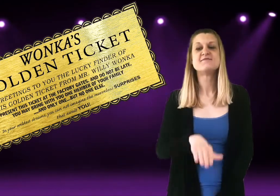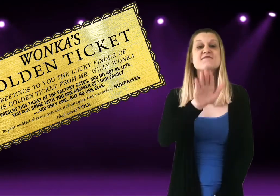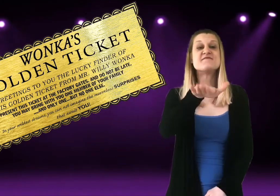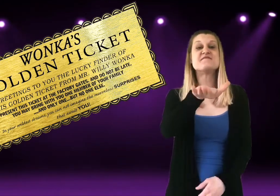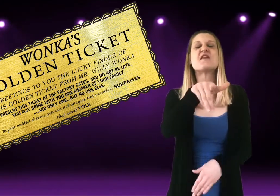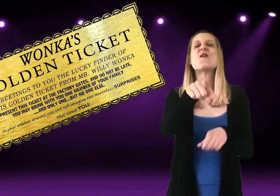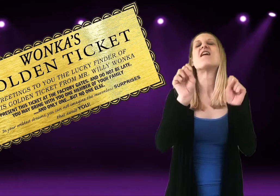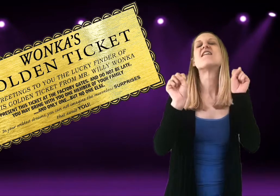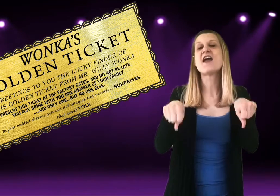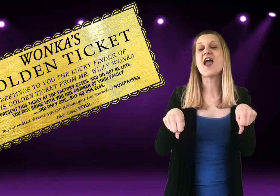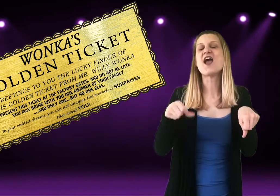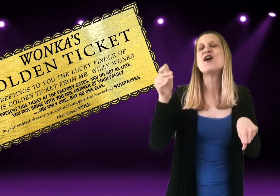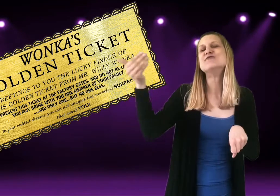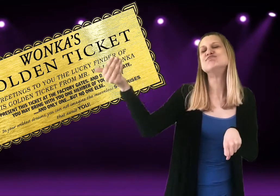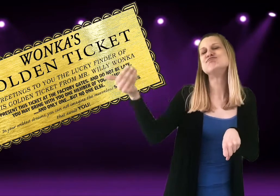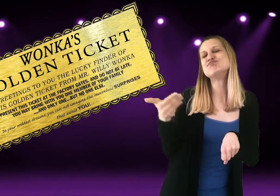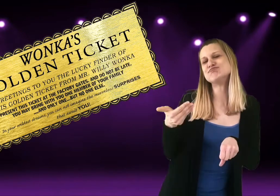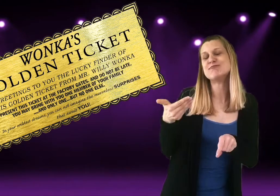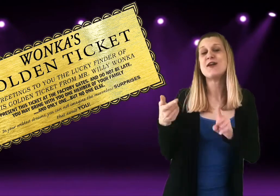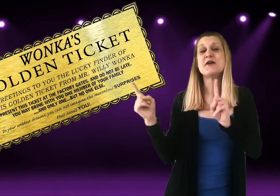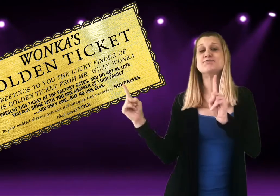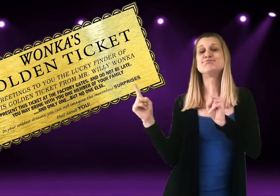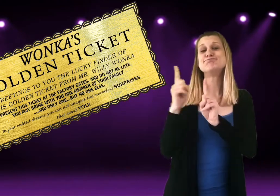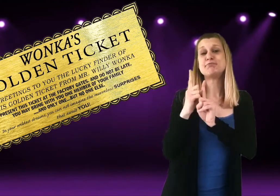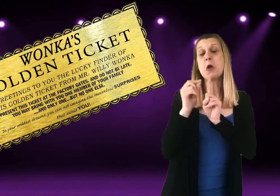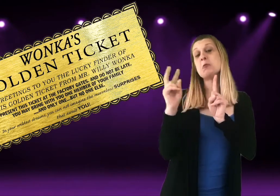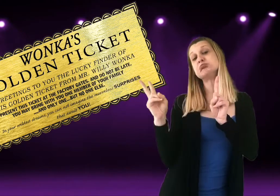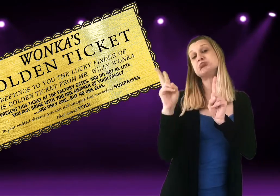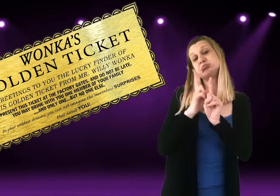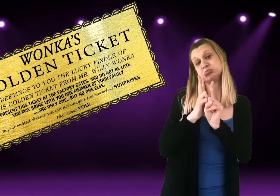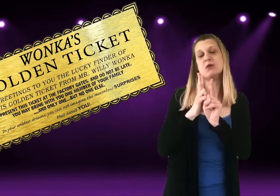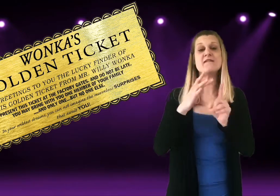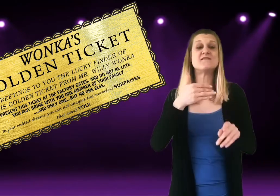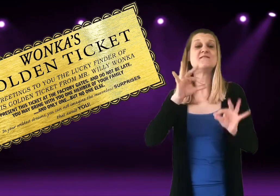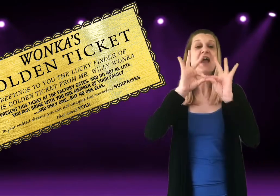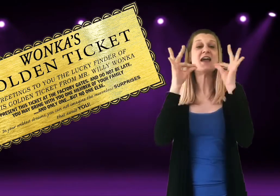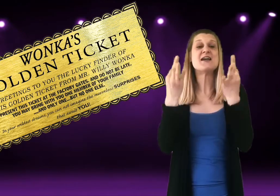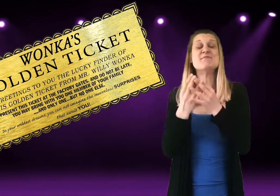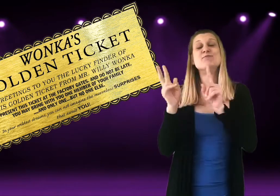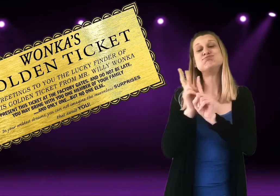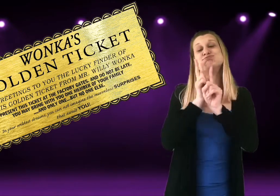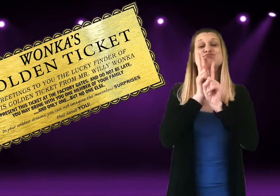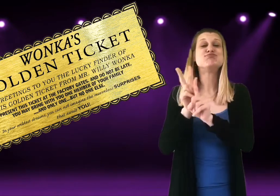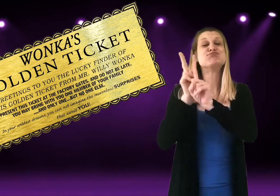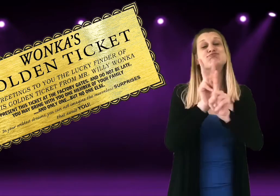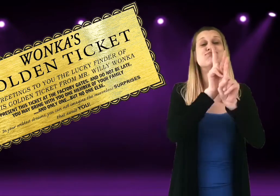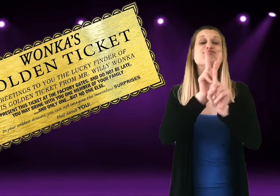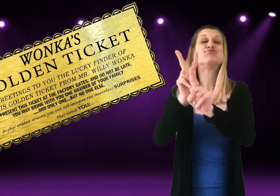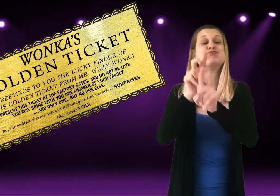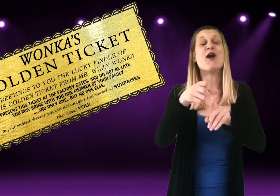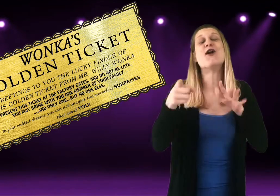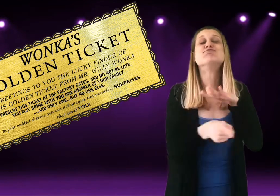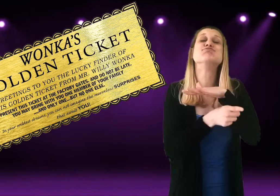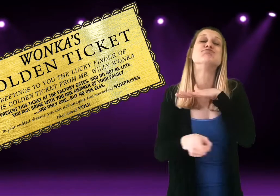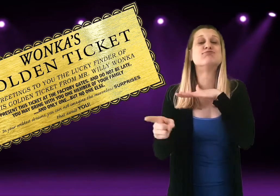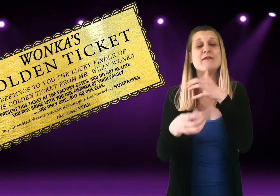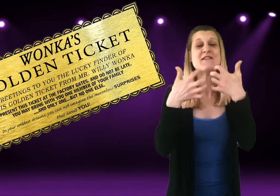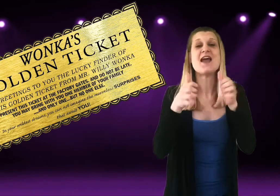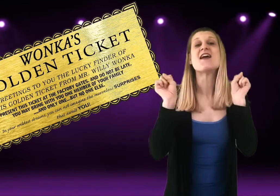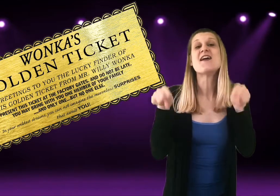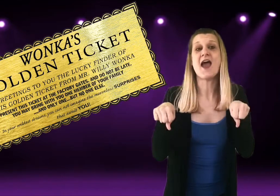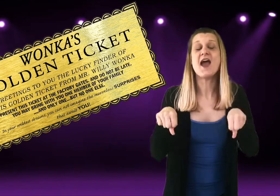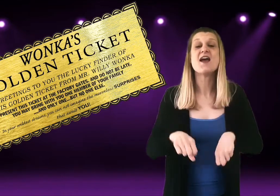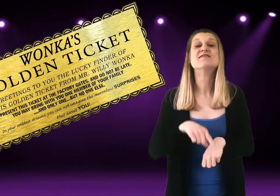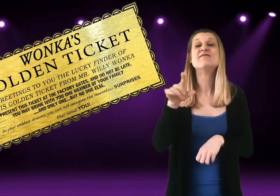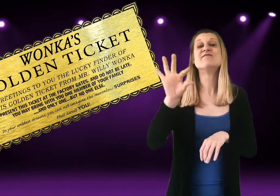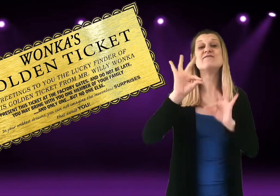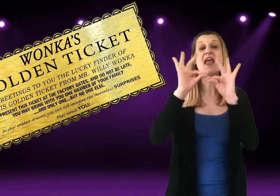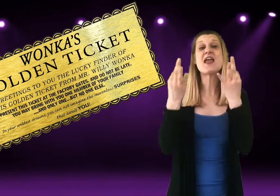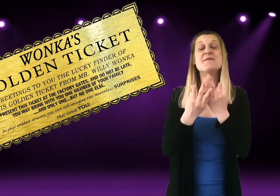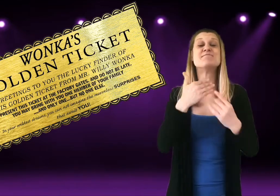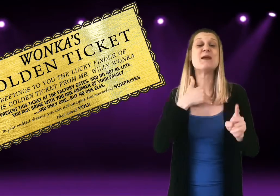And you are allowed to bring with you either one or two members of your own family to